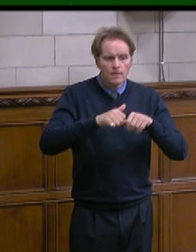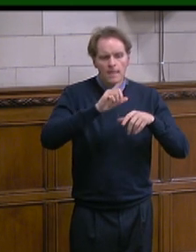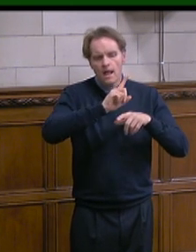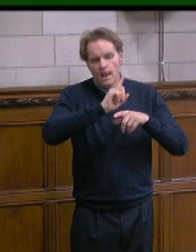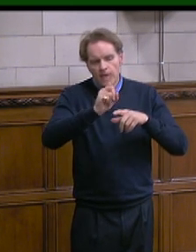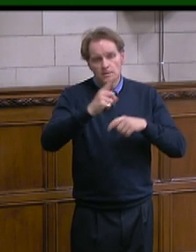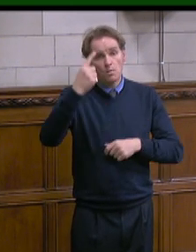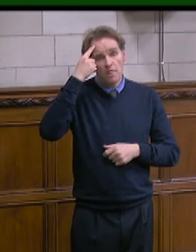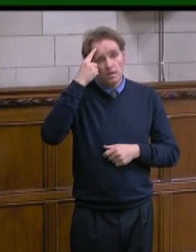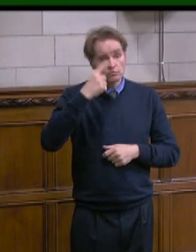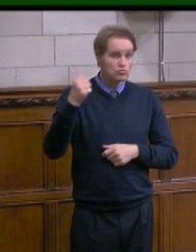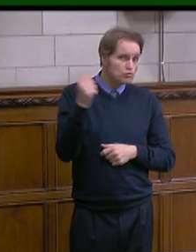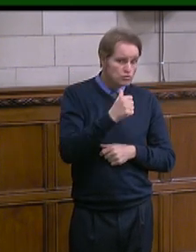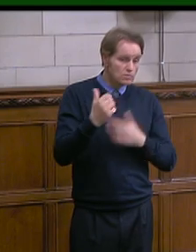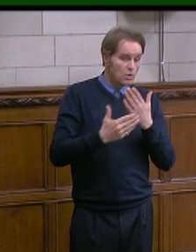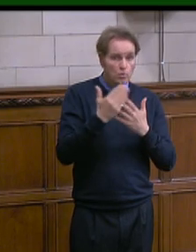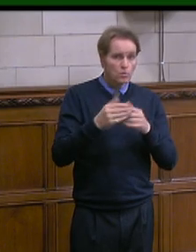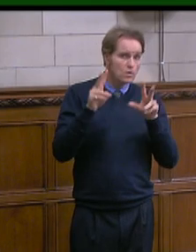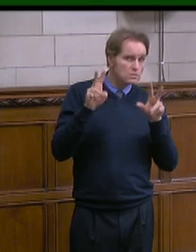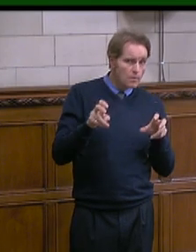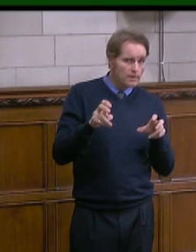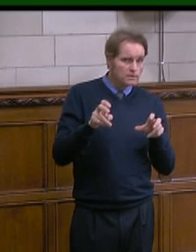GCSEs or A-levels can be introduced.